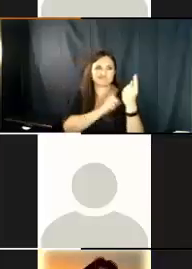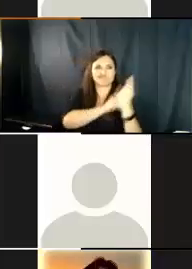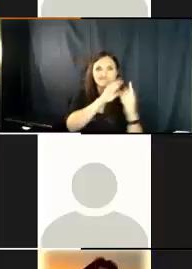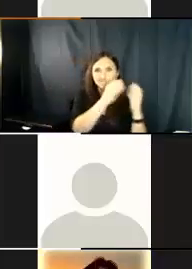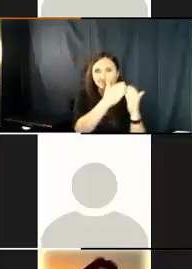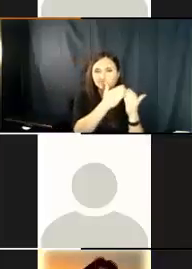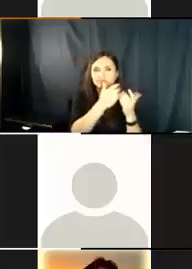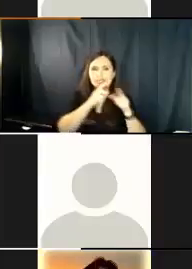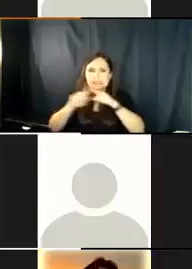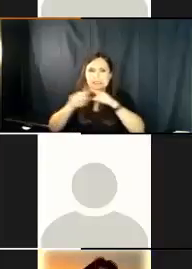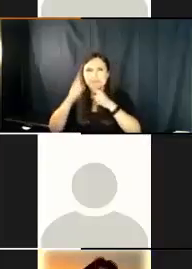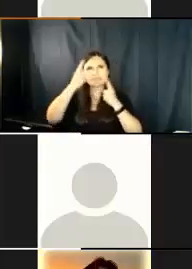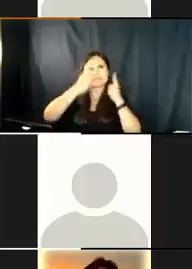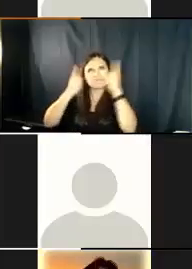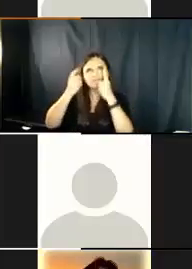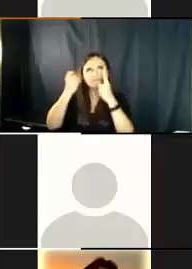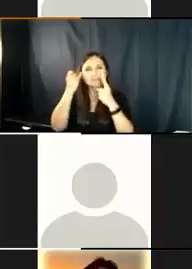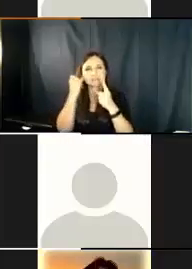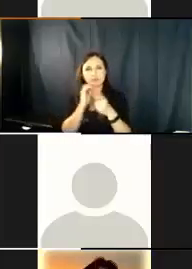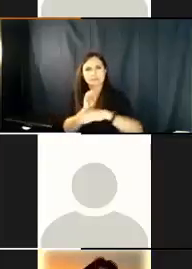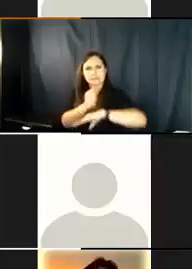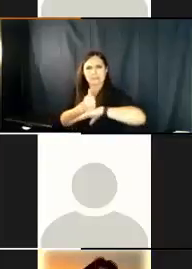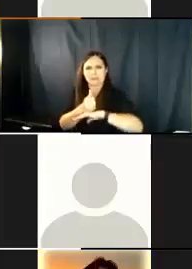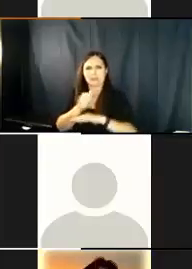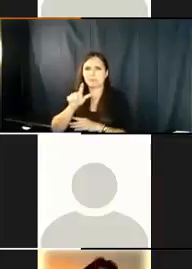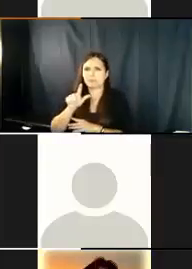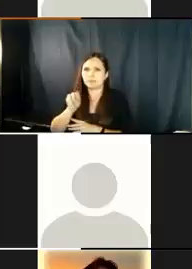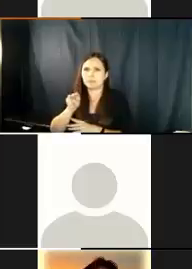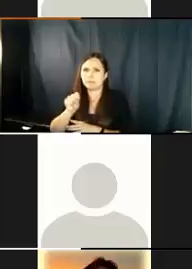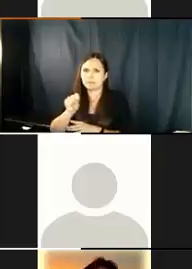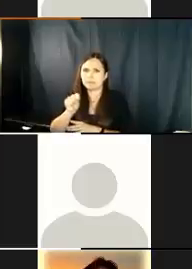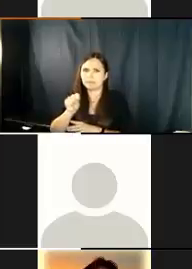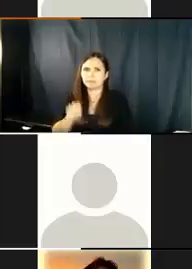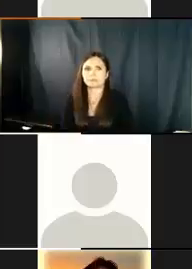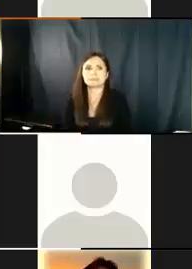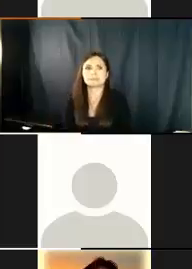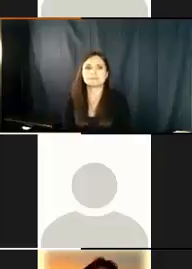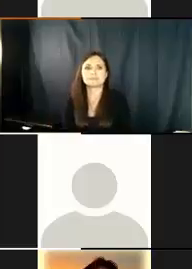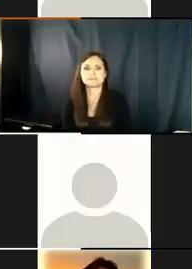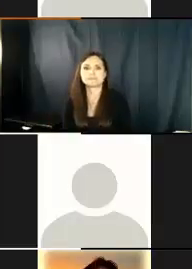about building within an LMS.